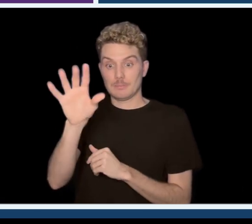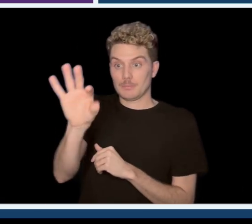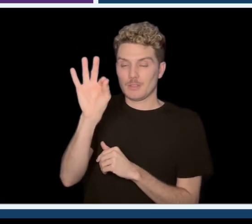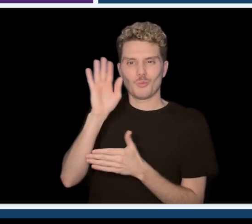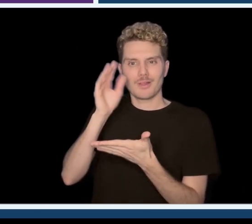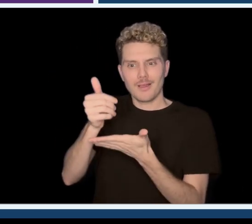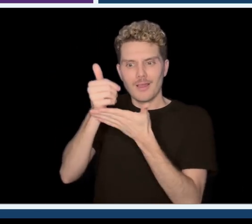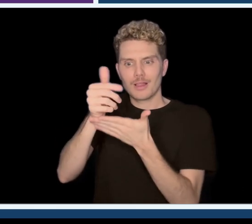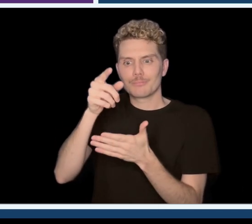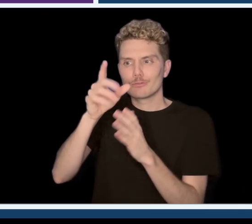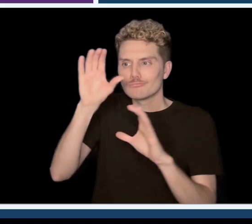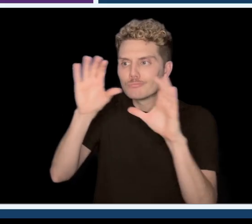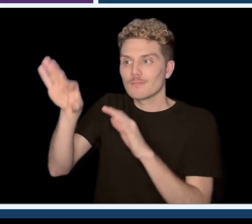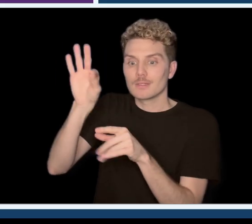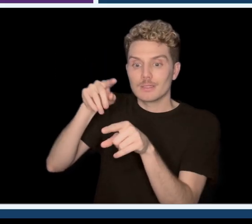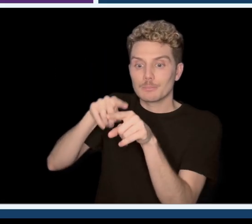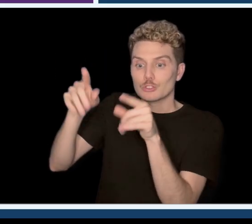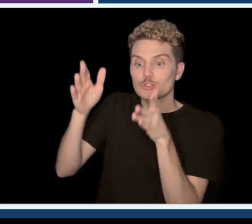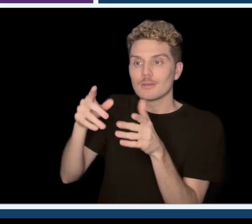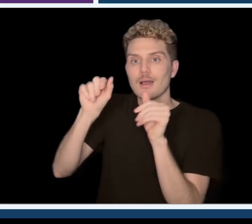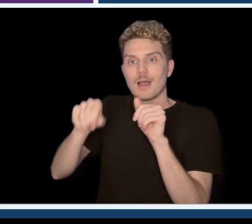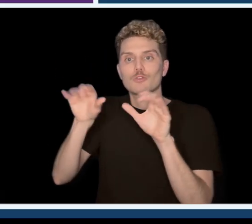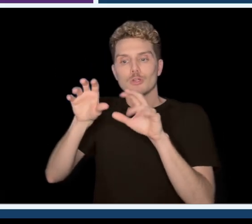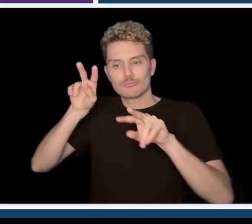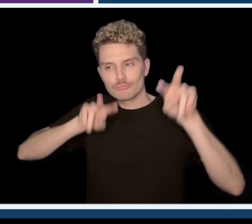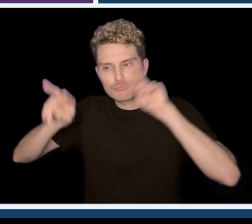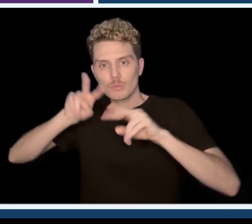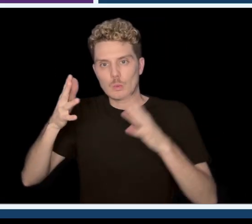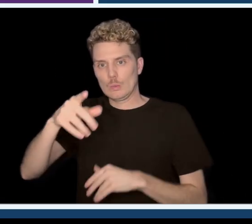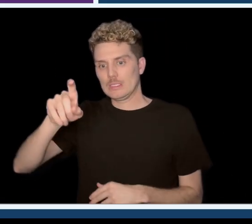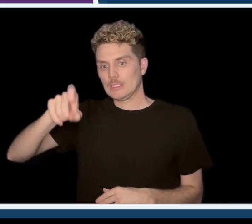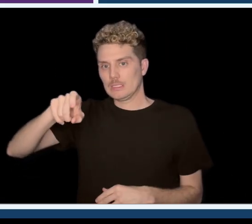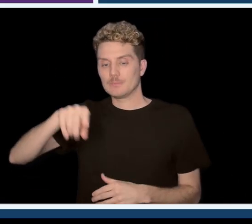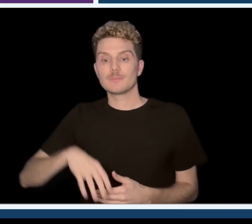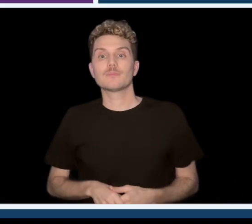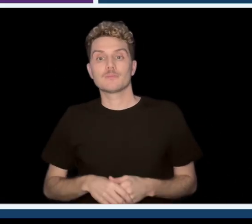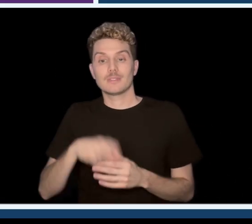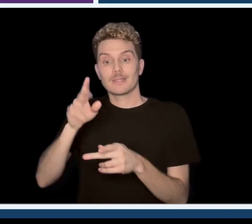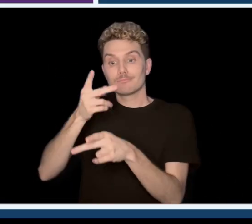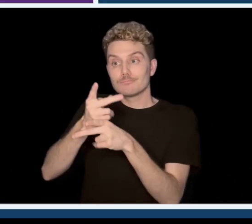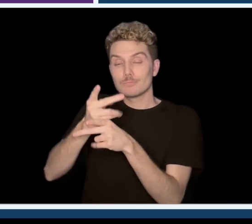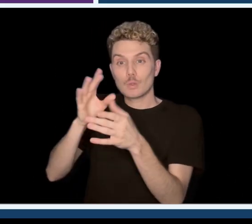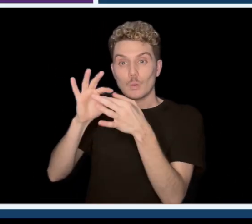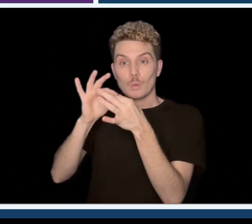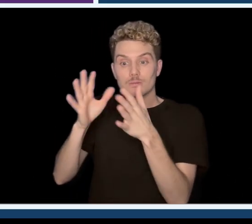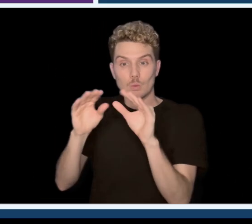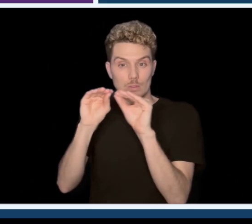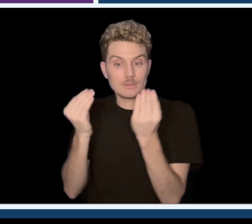will help you find specialists who can do any evaluations you need. The Care Coordination Organization